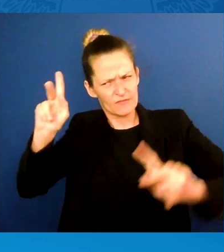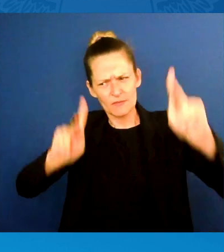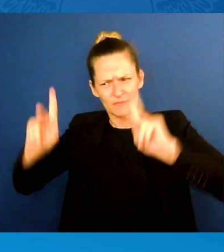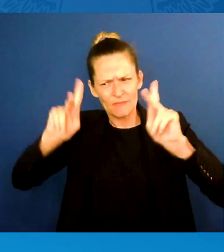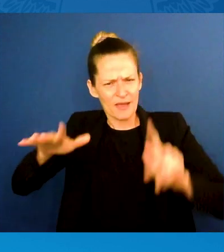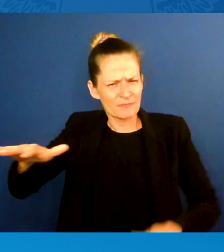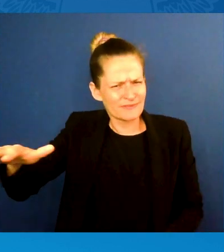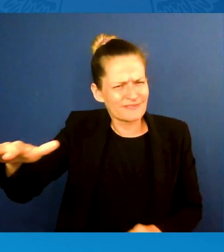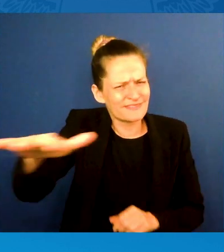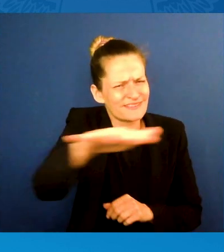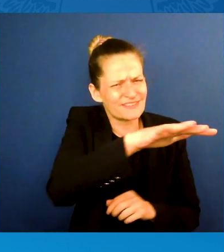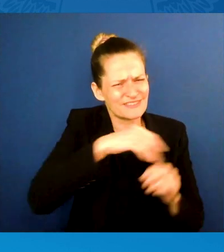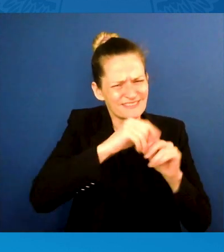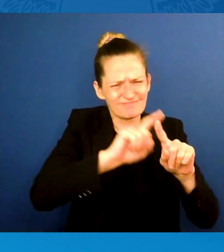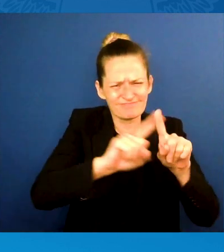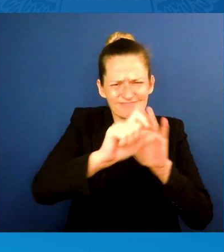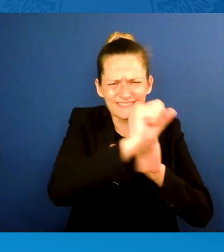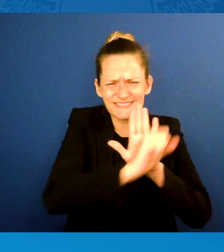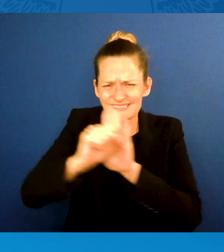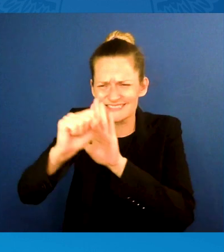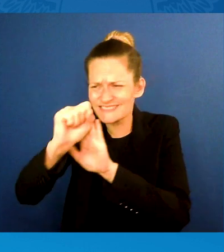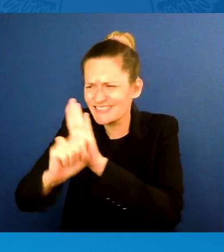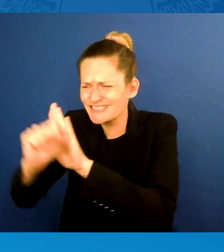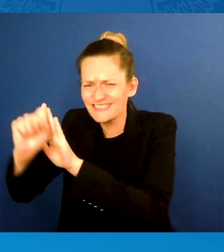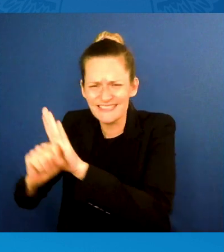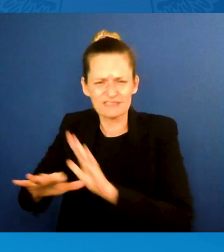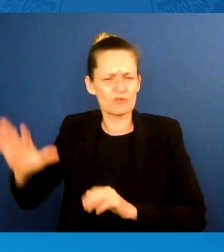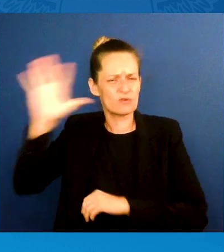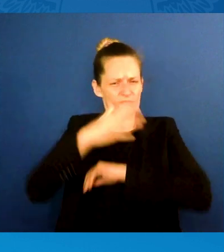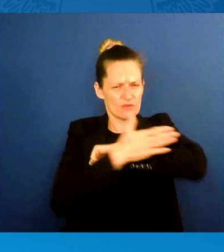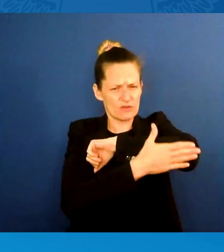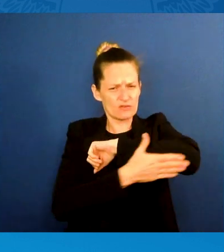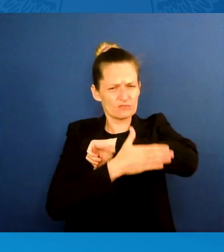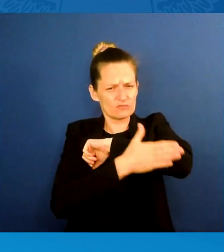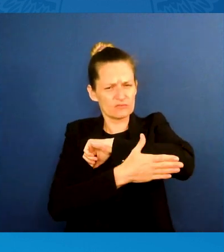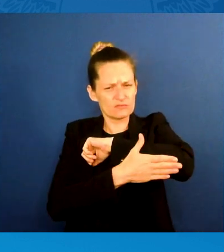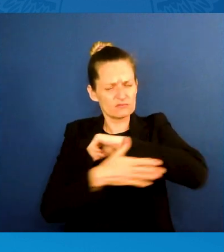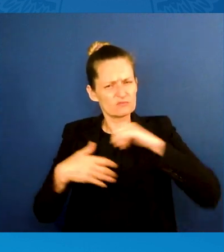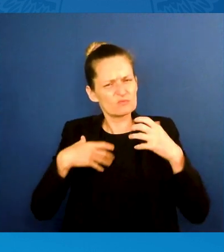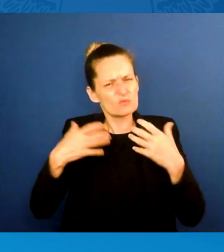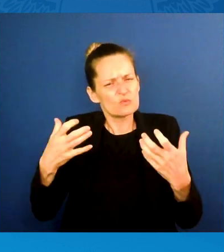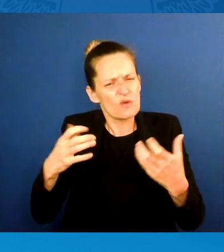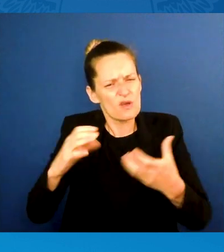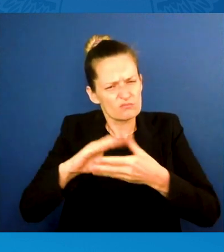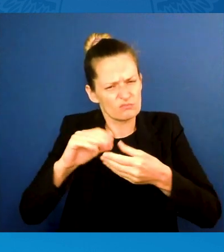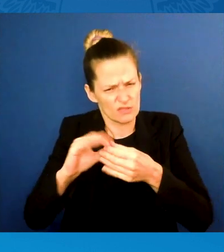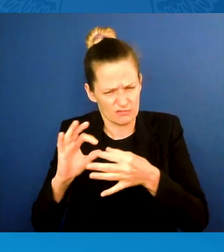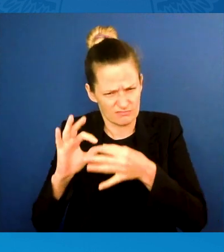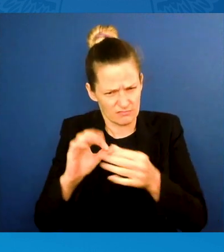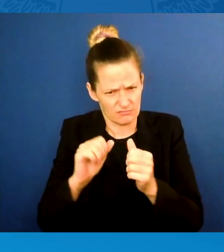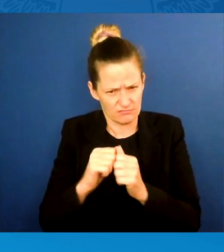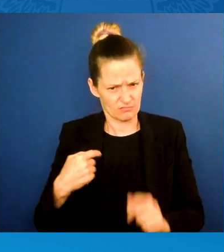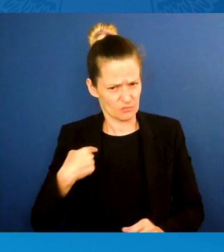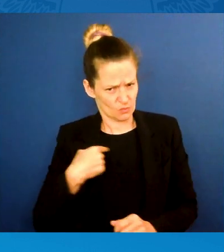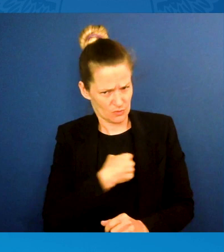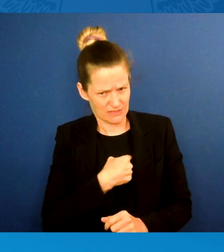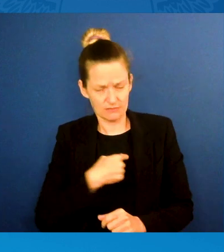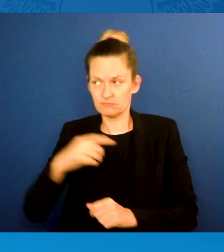I do want to also mention that we -- the President, myself, many of us -- are deeply concerned and troubled